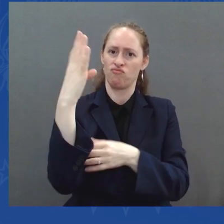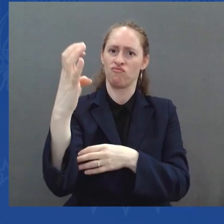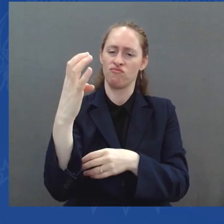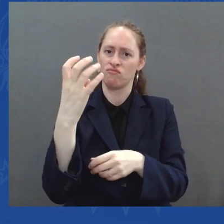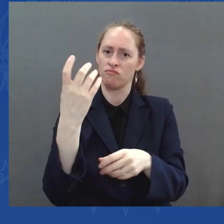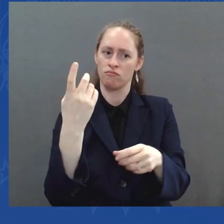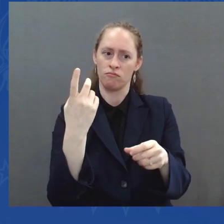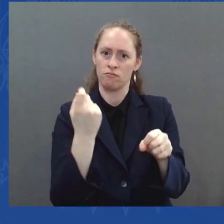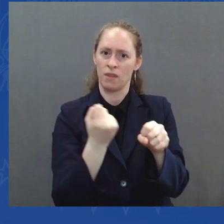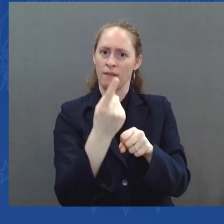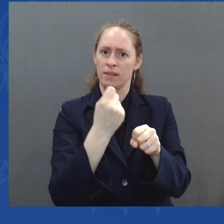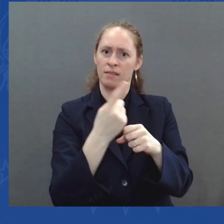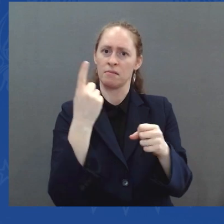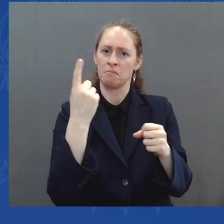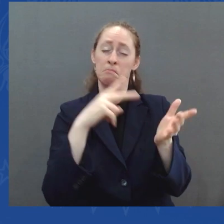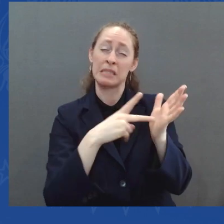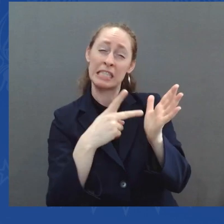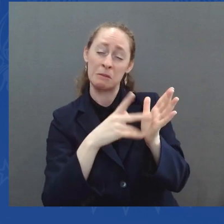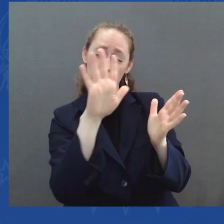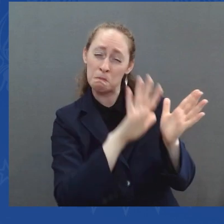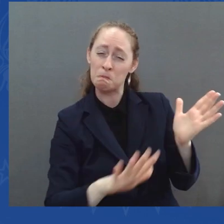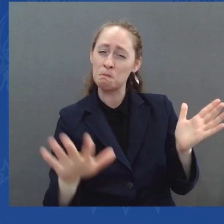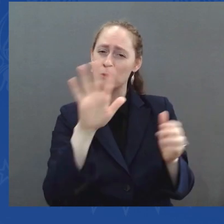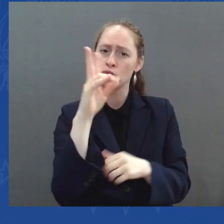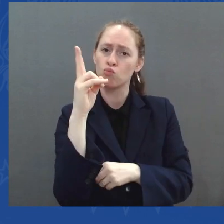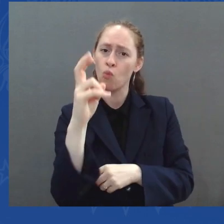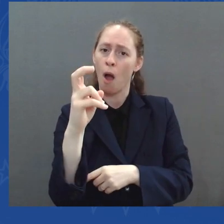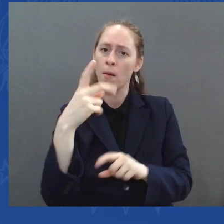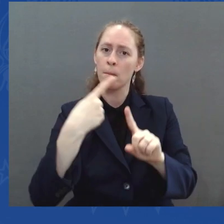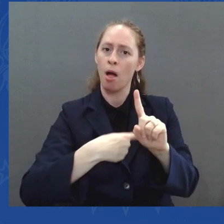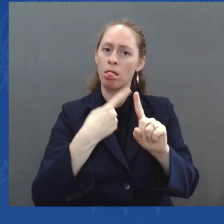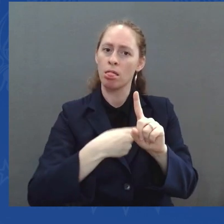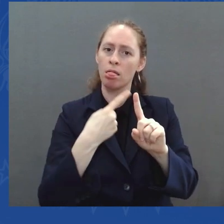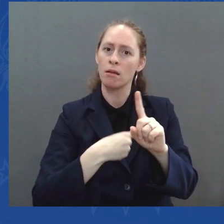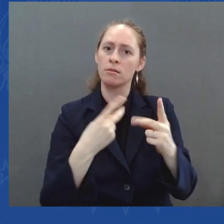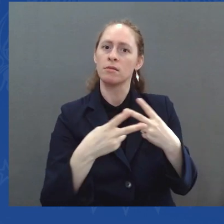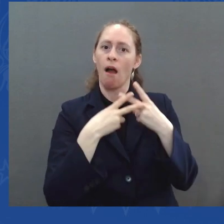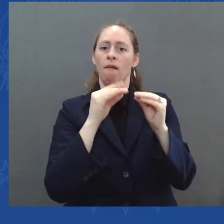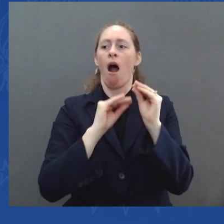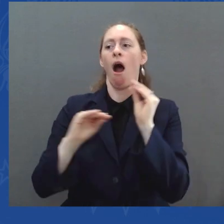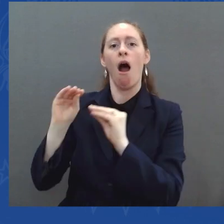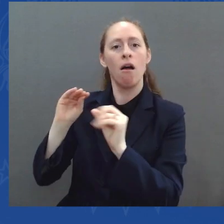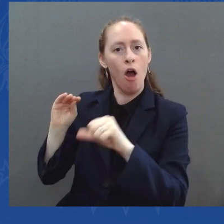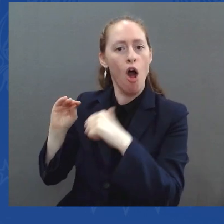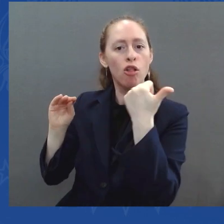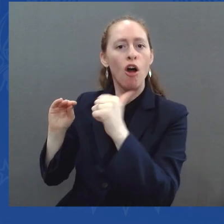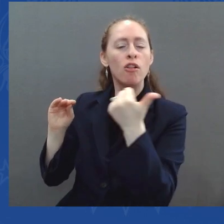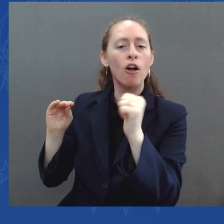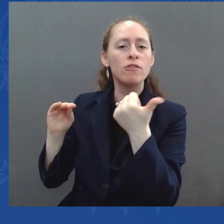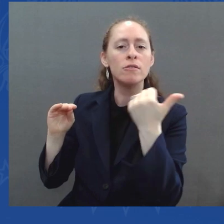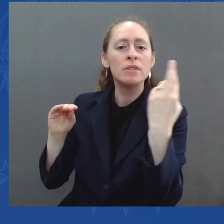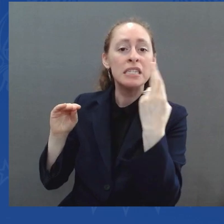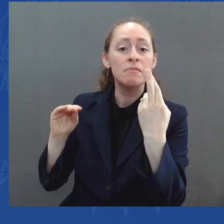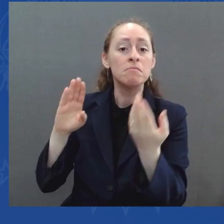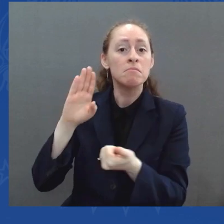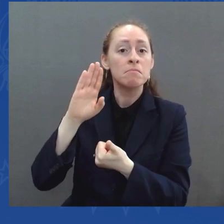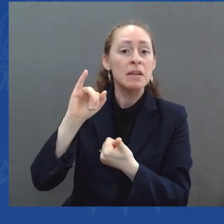from gas to groceries and other basic necessities. The bottom line is this the Affordable Care Act is stronger now than it has ever been.